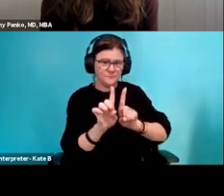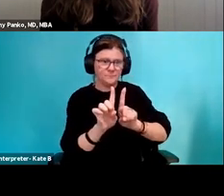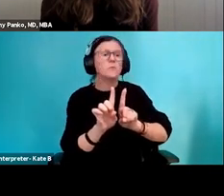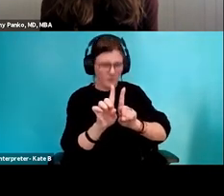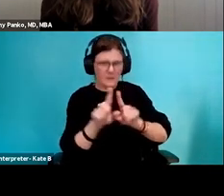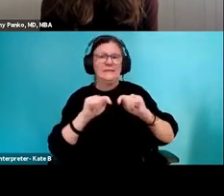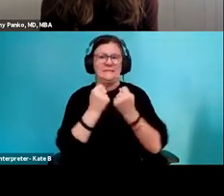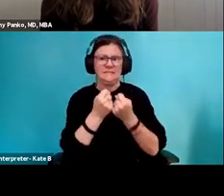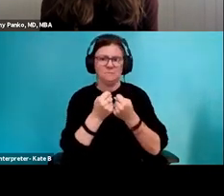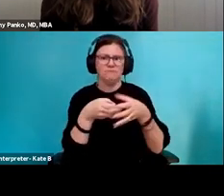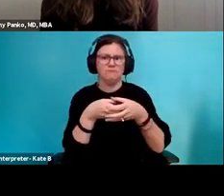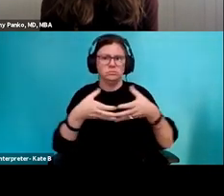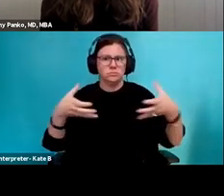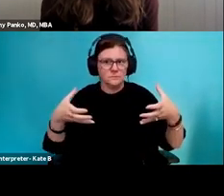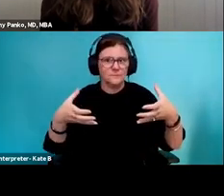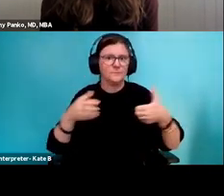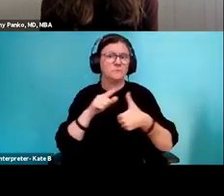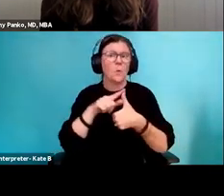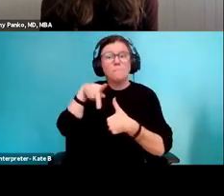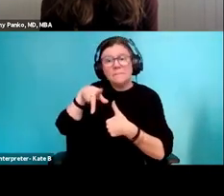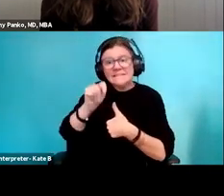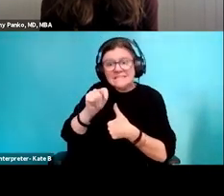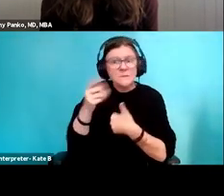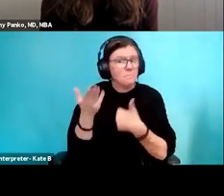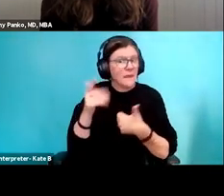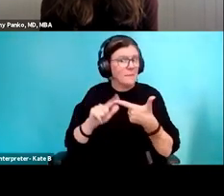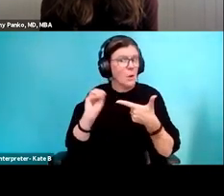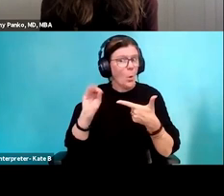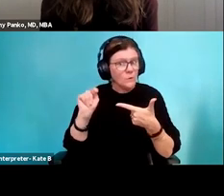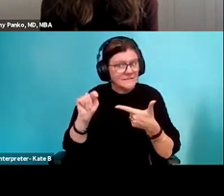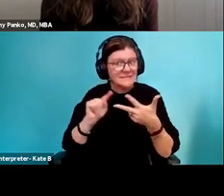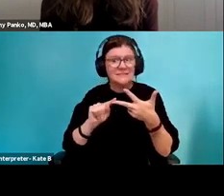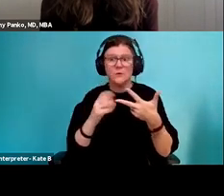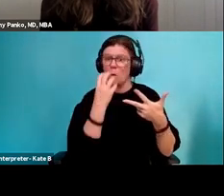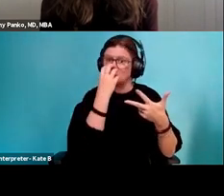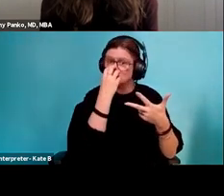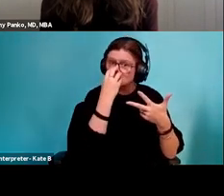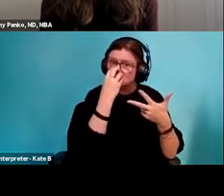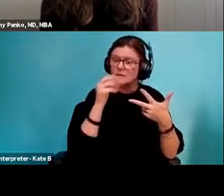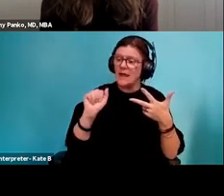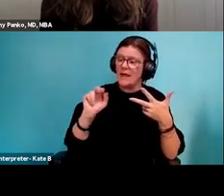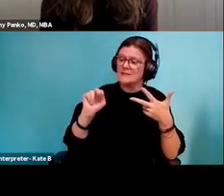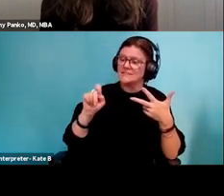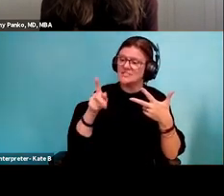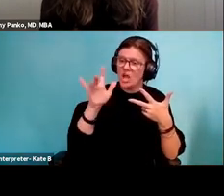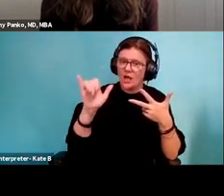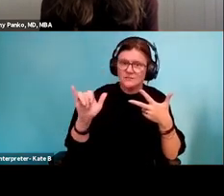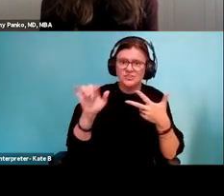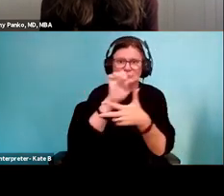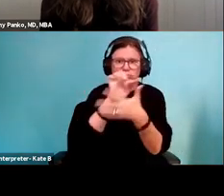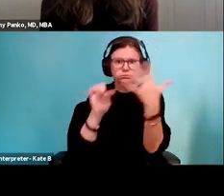You might need a PT or an OT or an anesthesiologist or whatnot, so that a lot starts with attitude